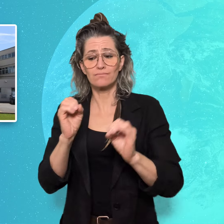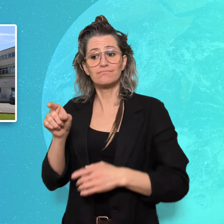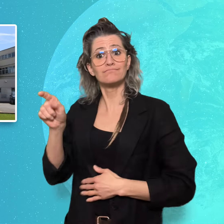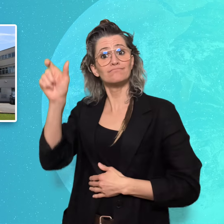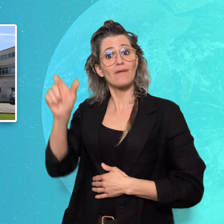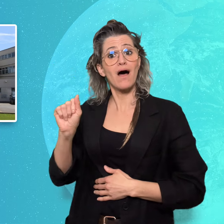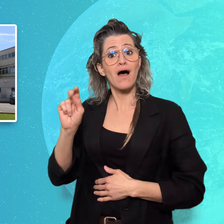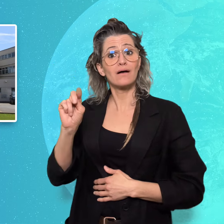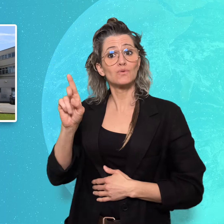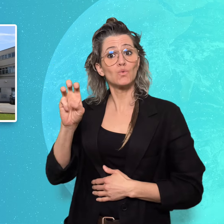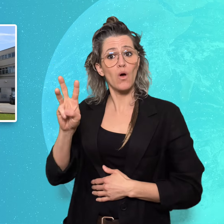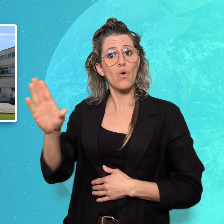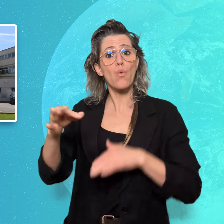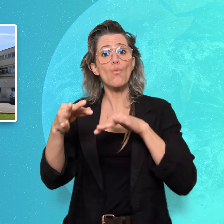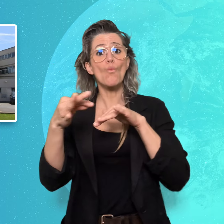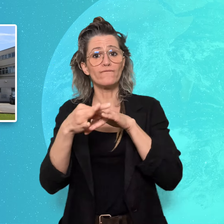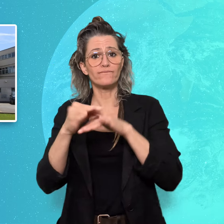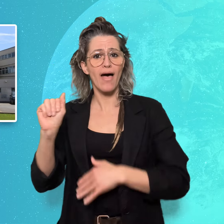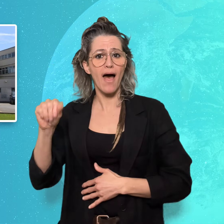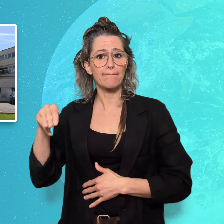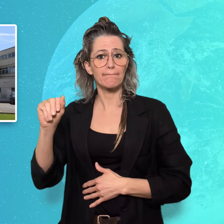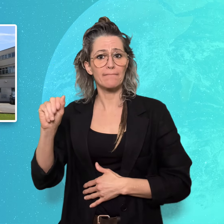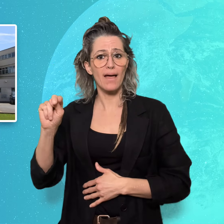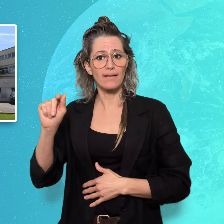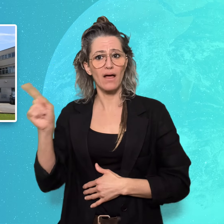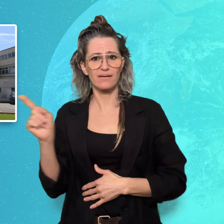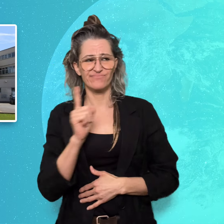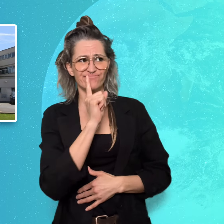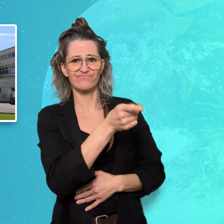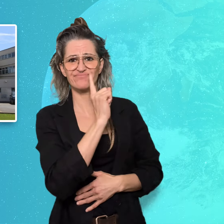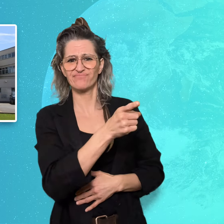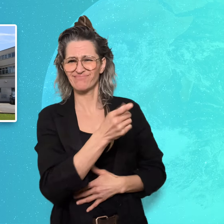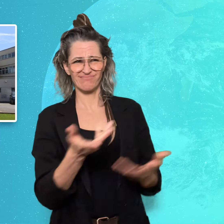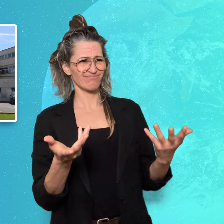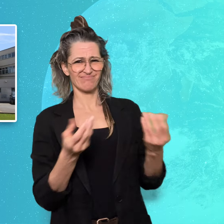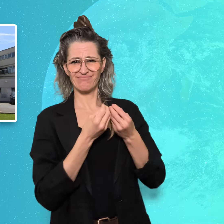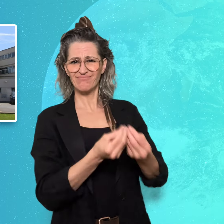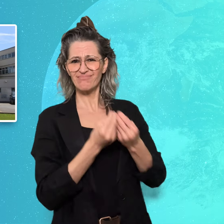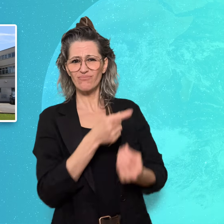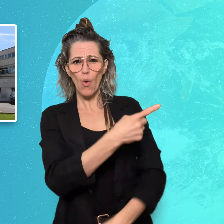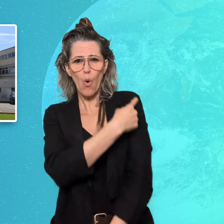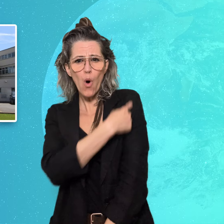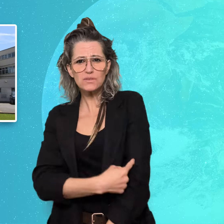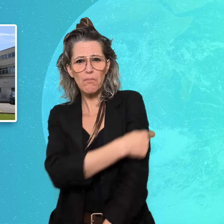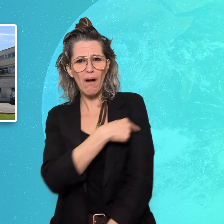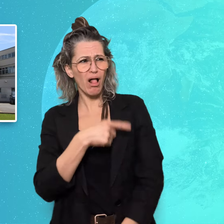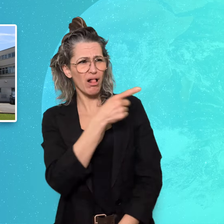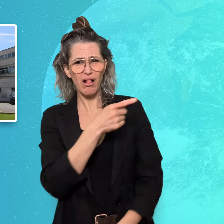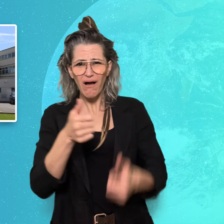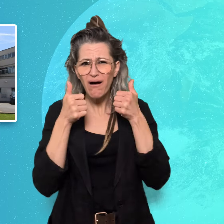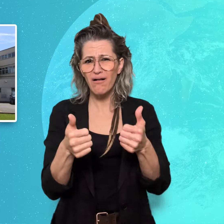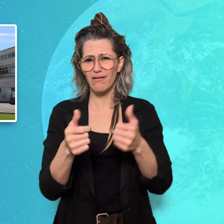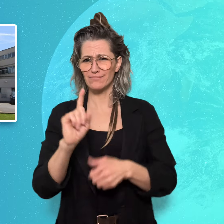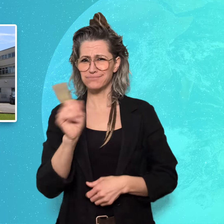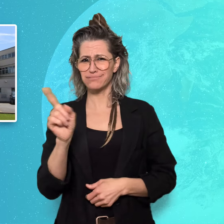criticized the hospital for their failure to provide interpreters